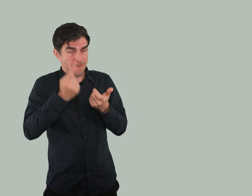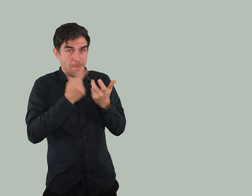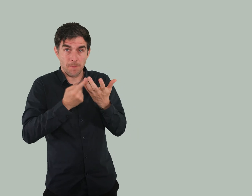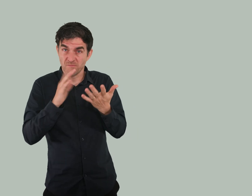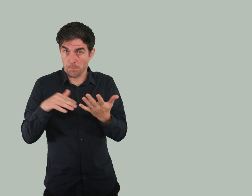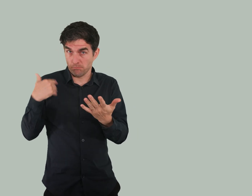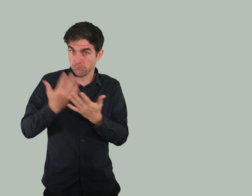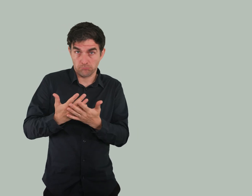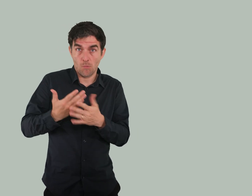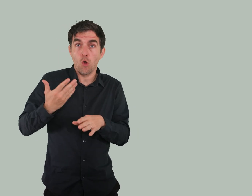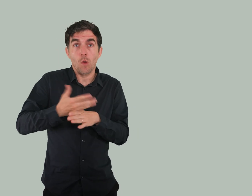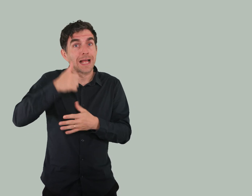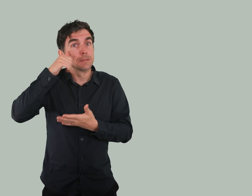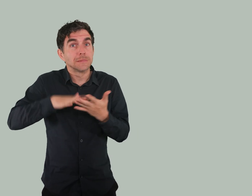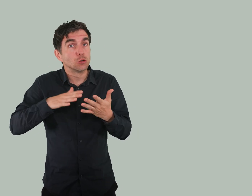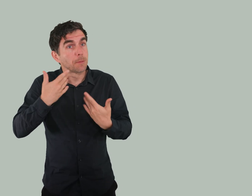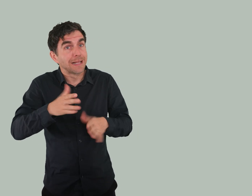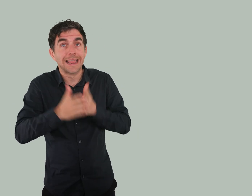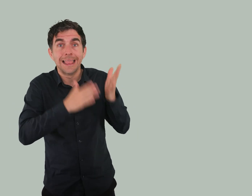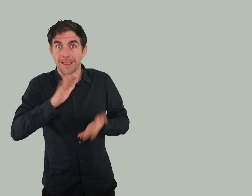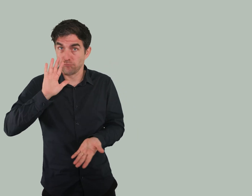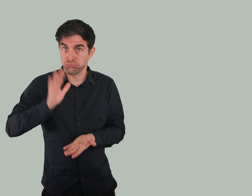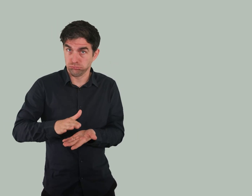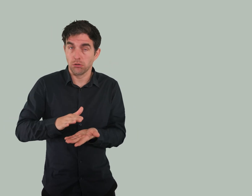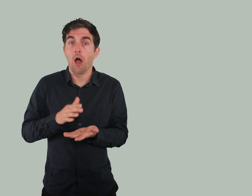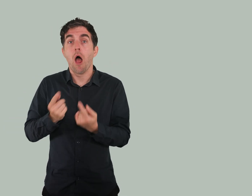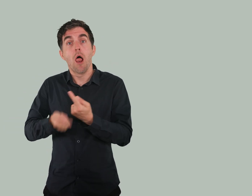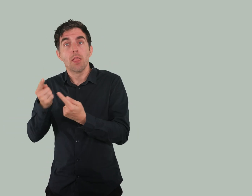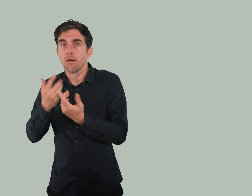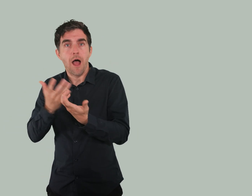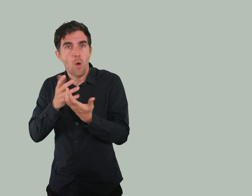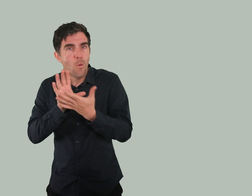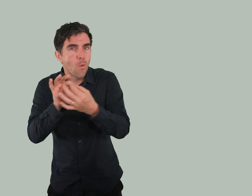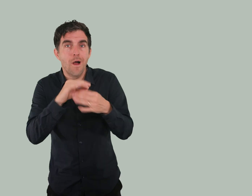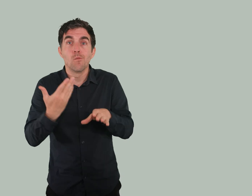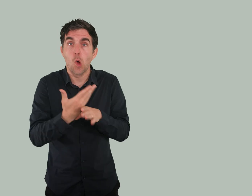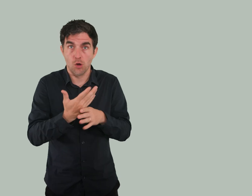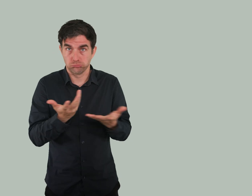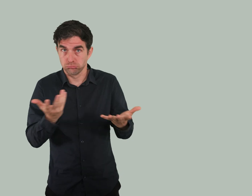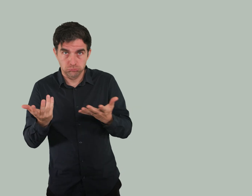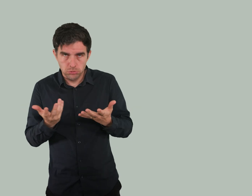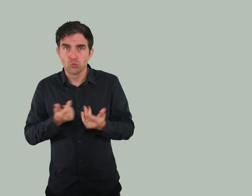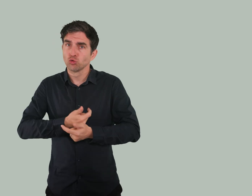Those problems are compounded by a decline in work experience and other forms of contact with the workplace.